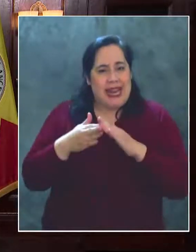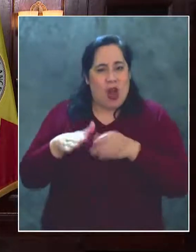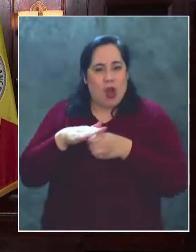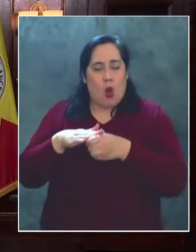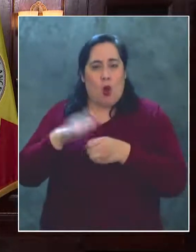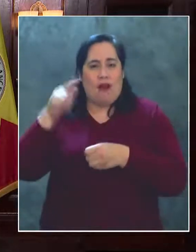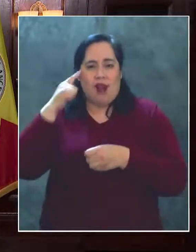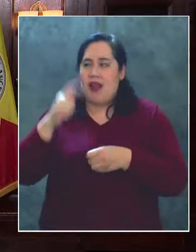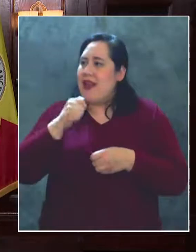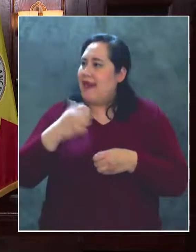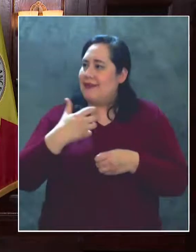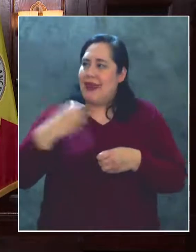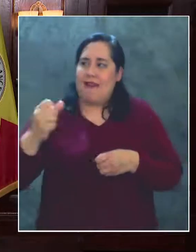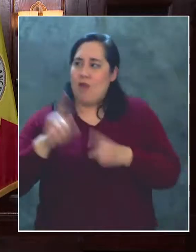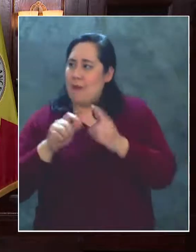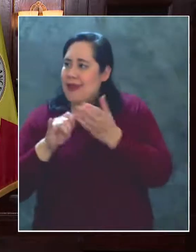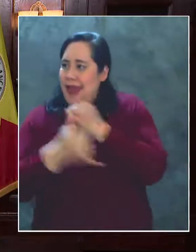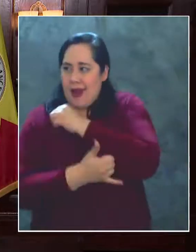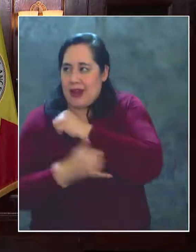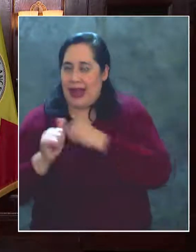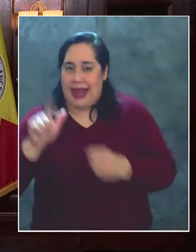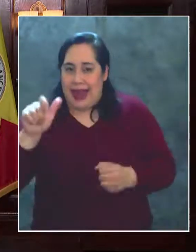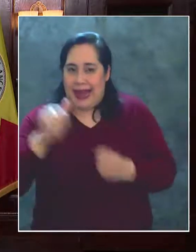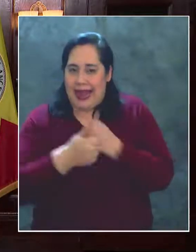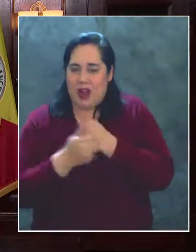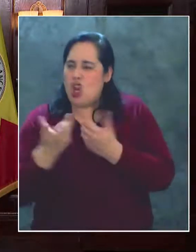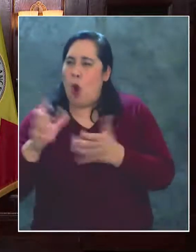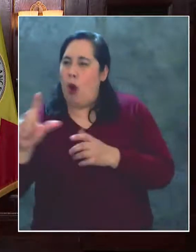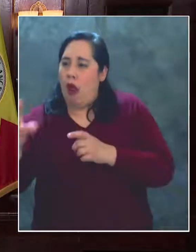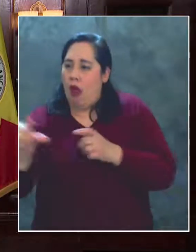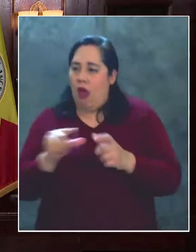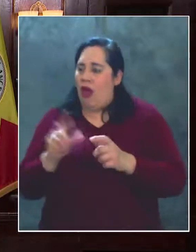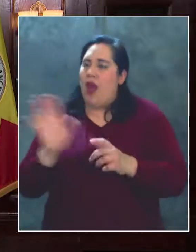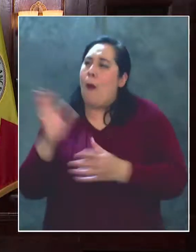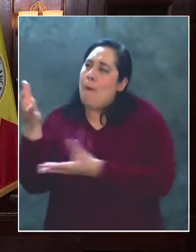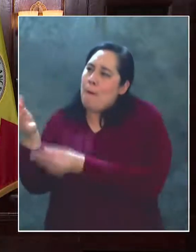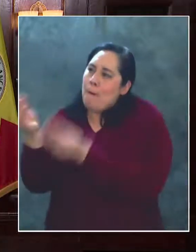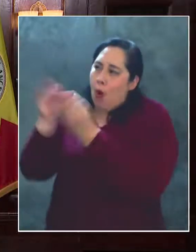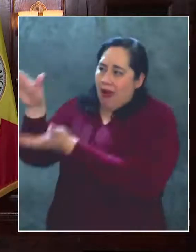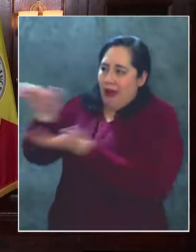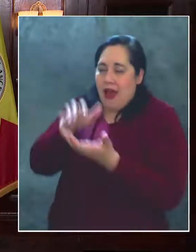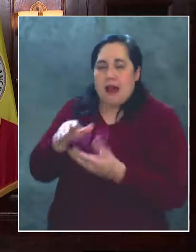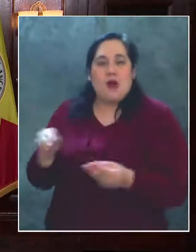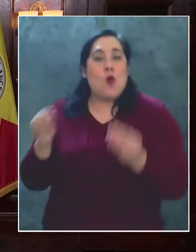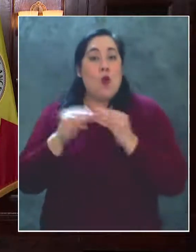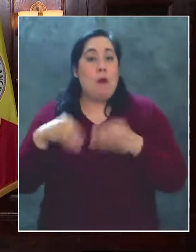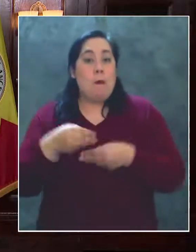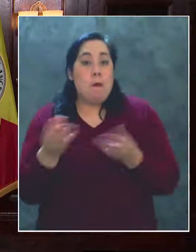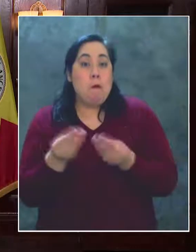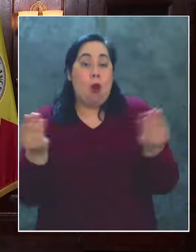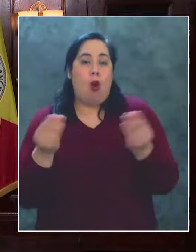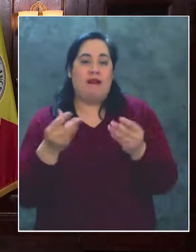ADVOCATING FOR MORE DOSES WITHOUT TAKING A SINGLE DOSE FROM OUR COUNTY TO GET MORE